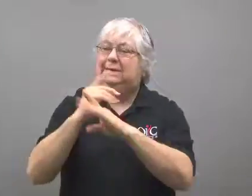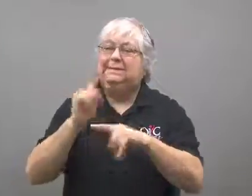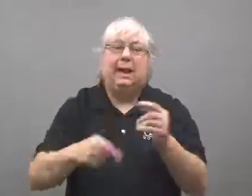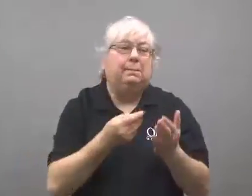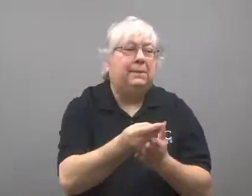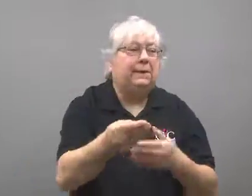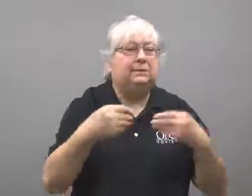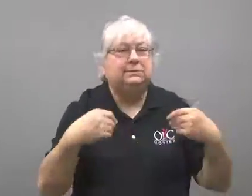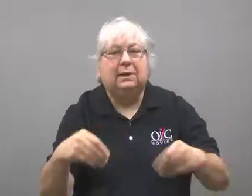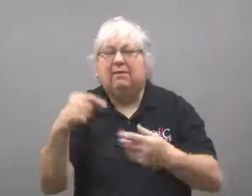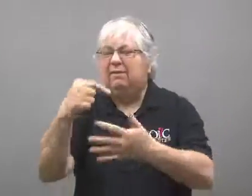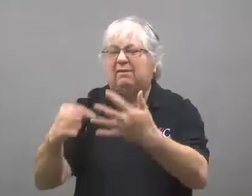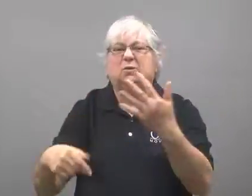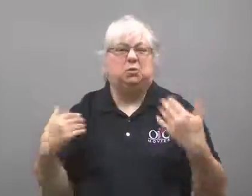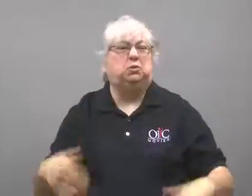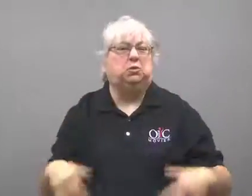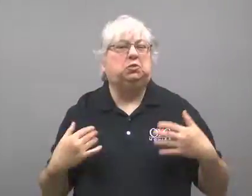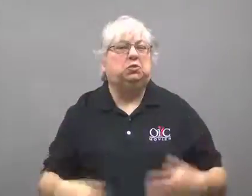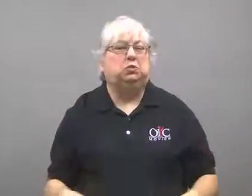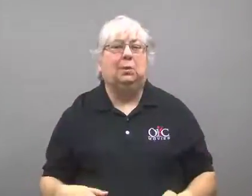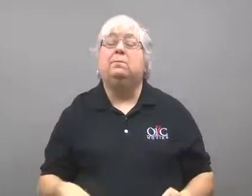The sanctions prevent trade and other things.